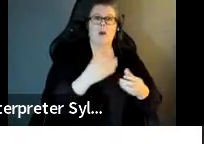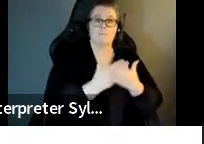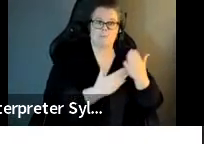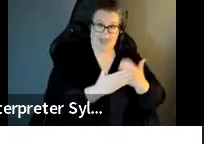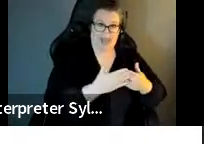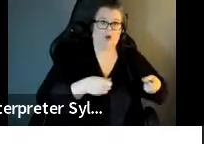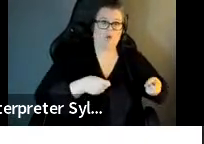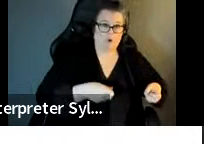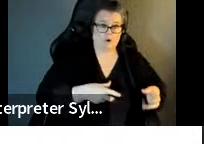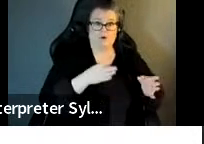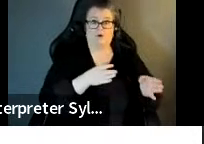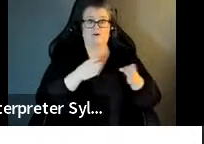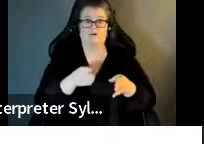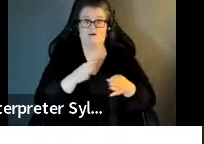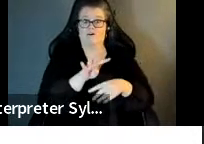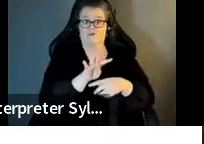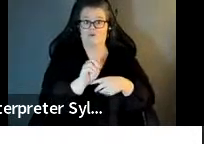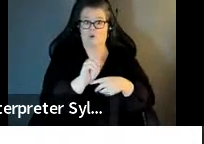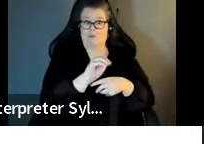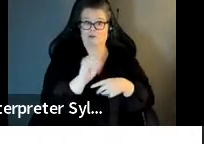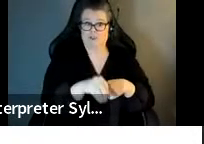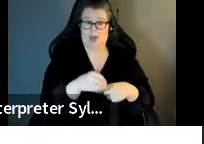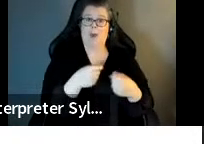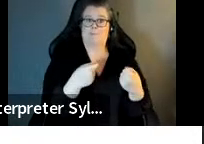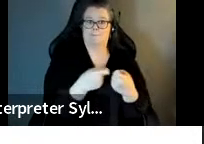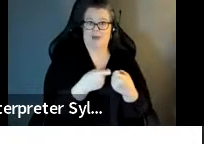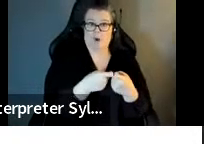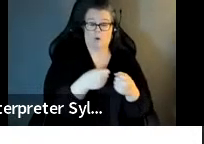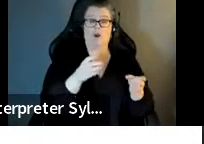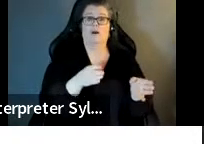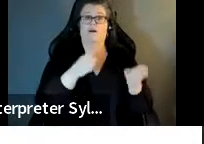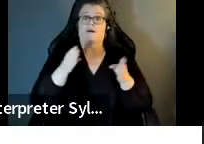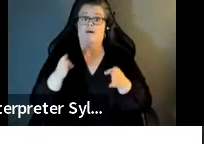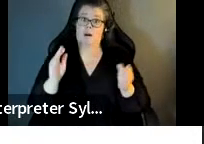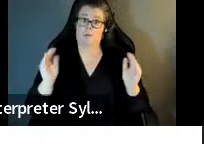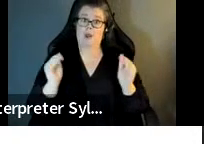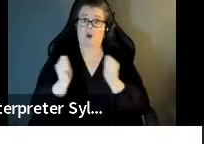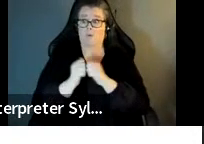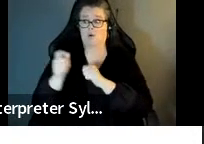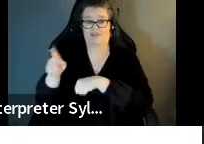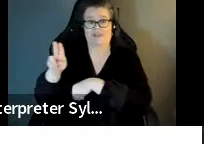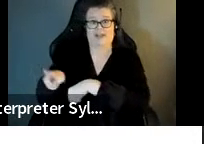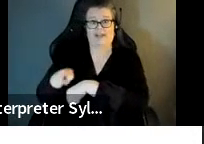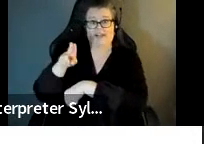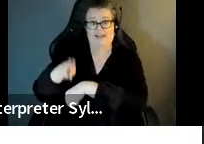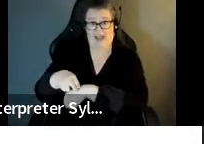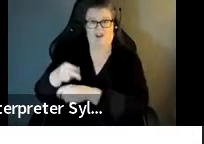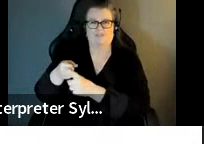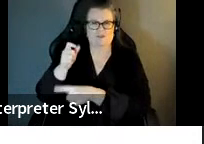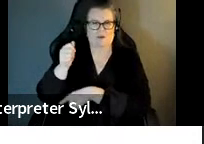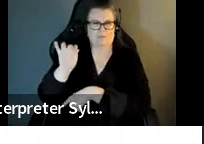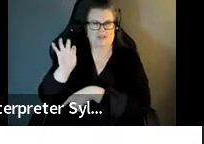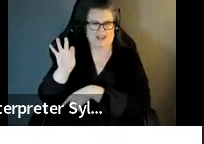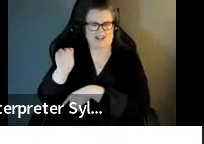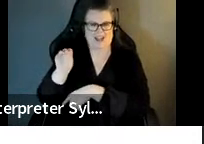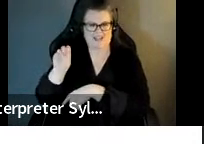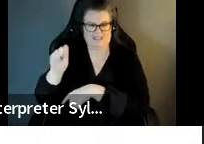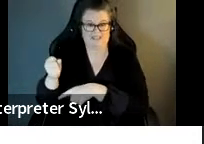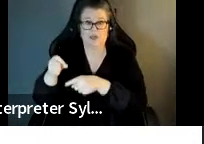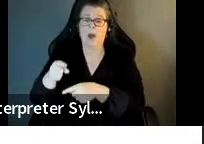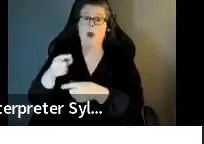If you look at the national sample proportions, manual wheelchair users made up close to 91%.